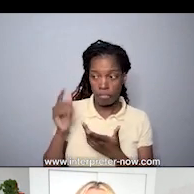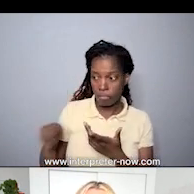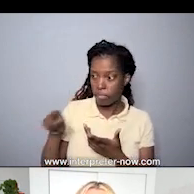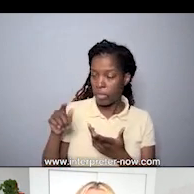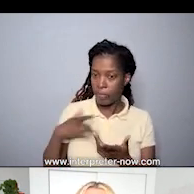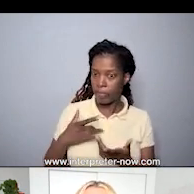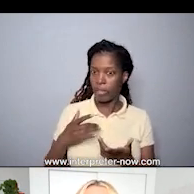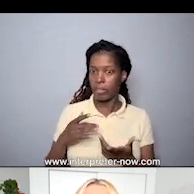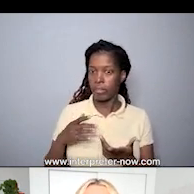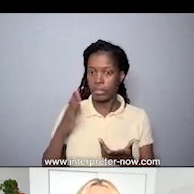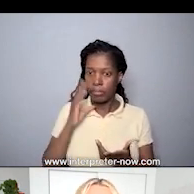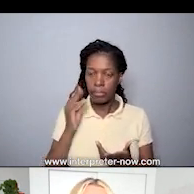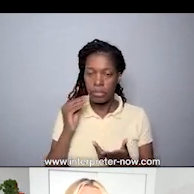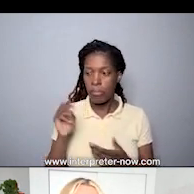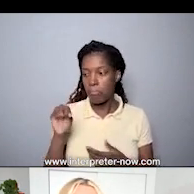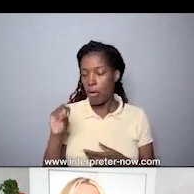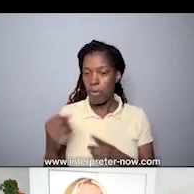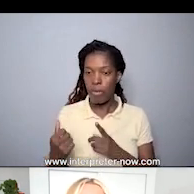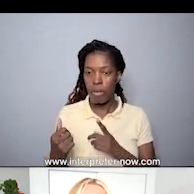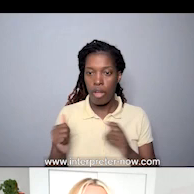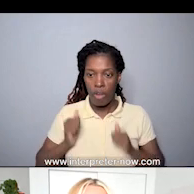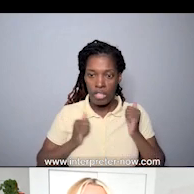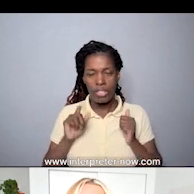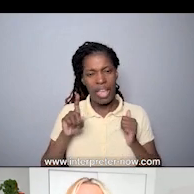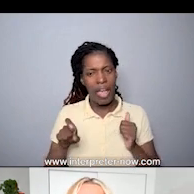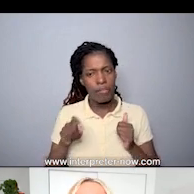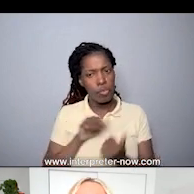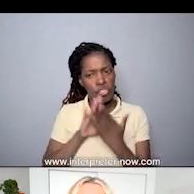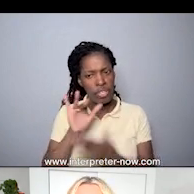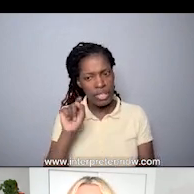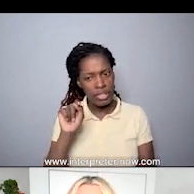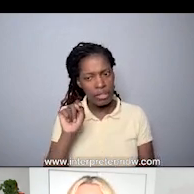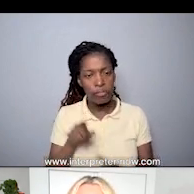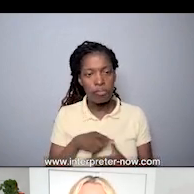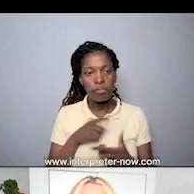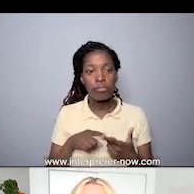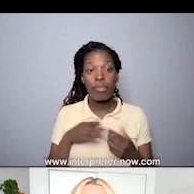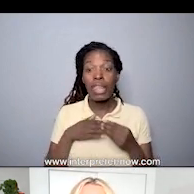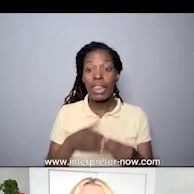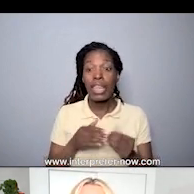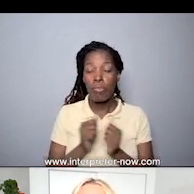Lead with empathy. We've talked a lot about empathy on this show.